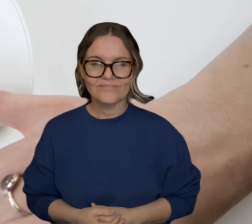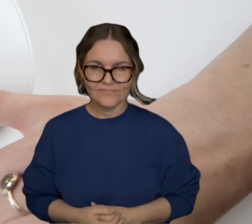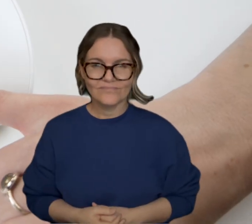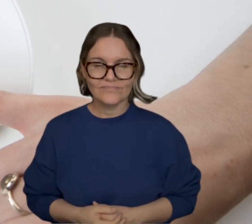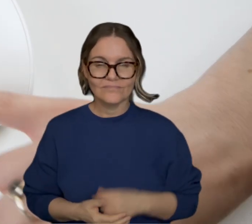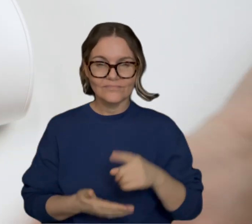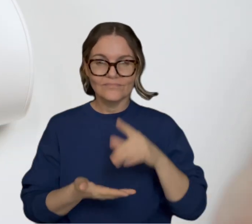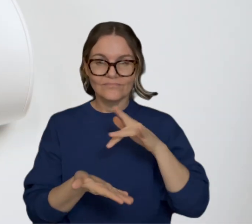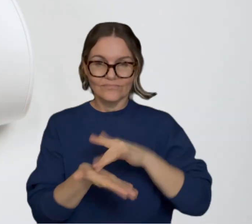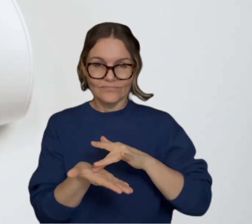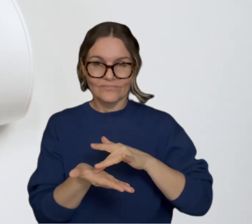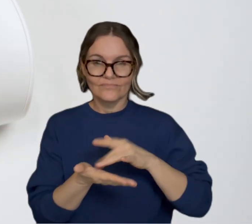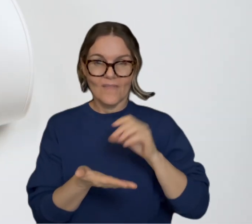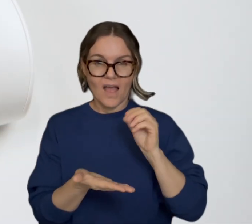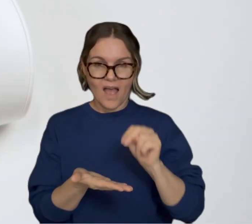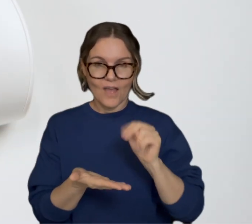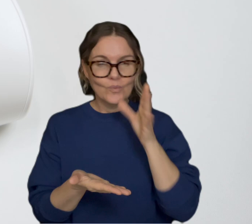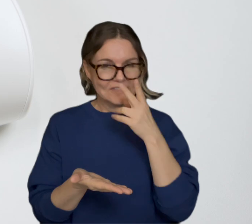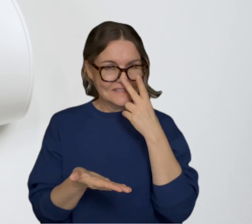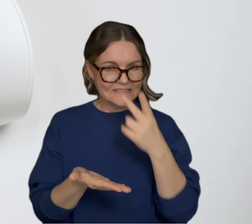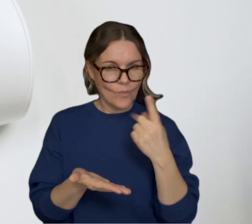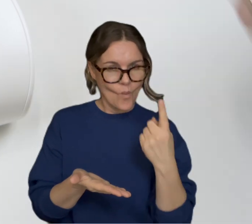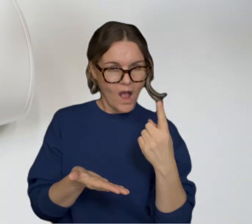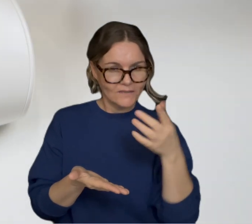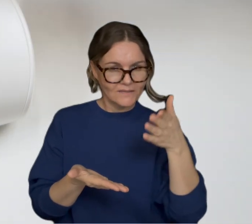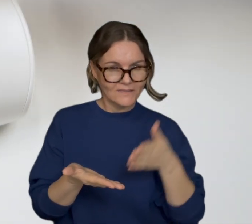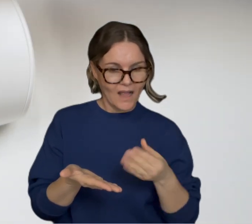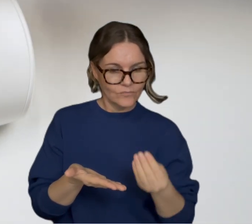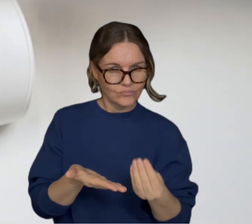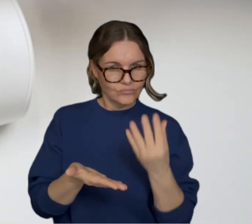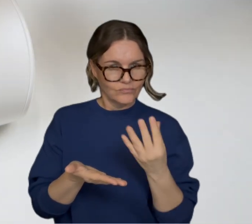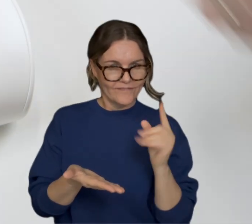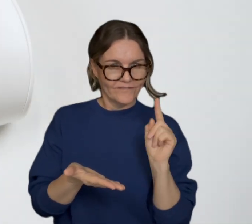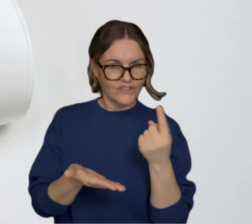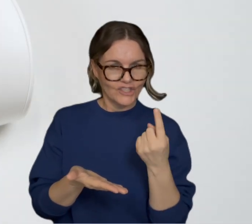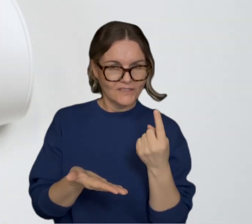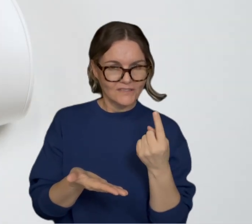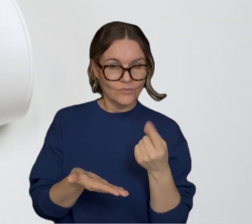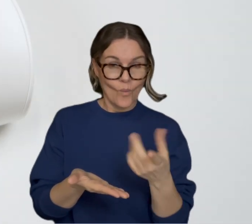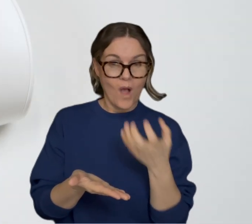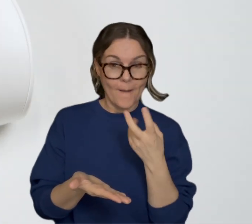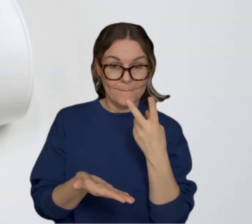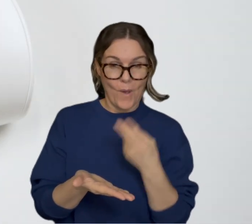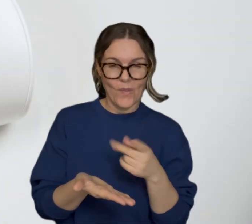hold one power button it will turn the pump on and you'll see that only one side turns on to start